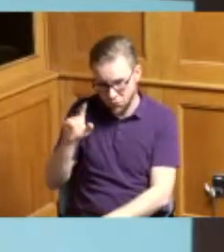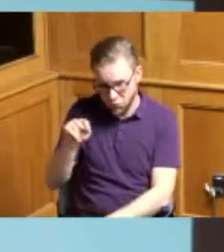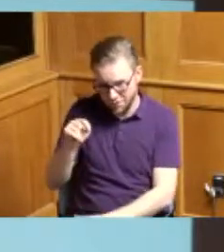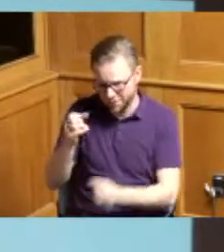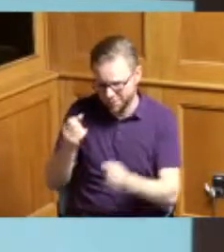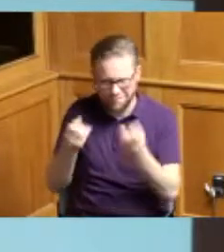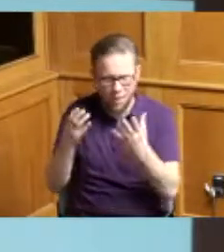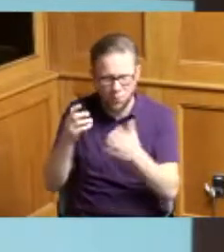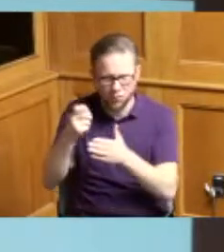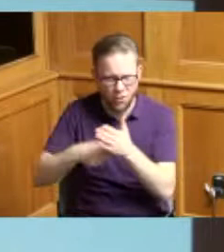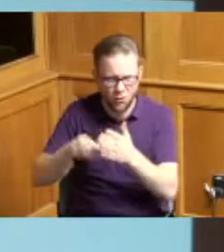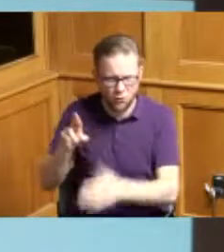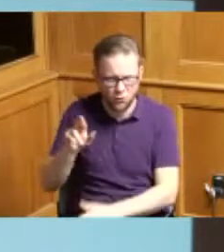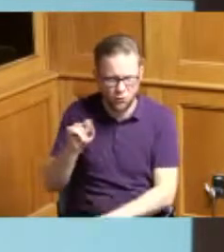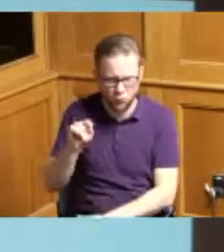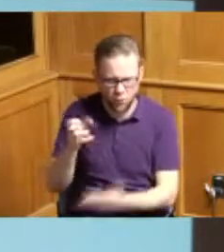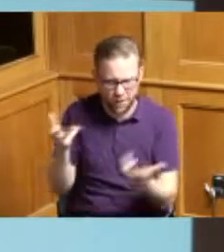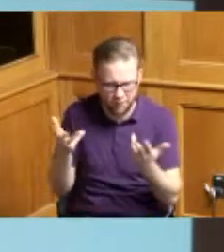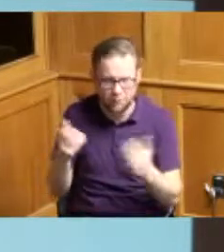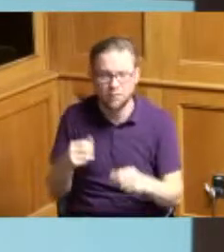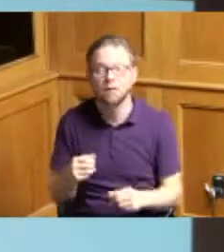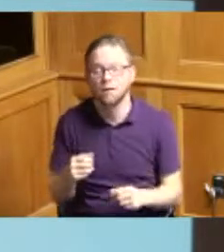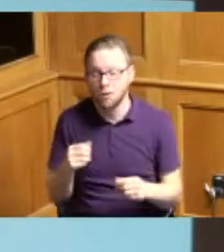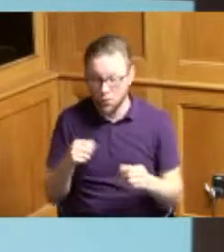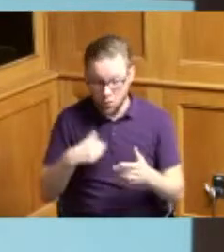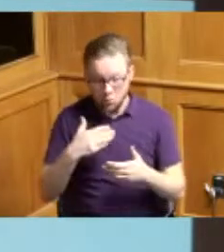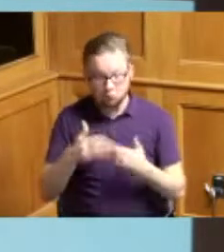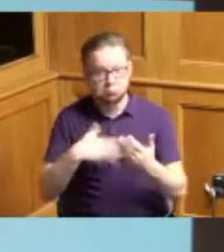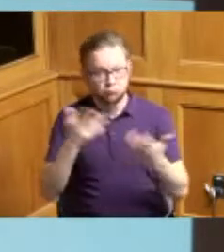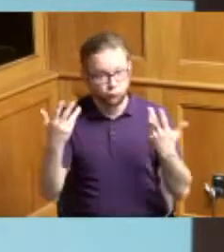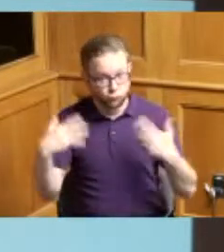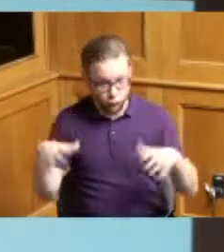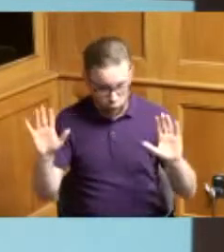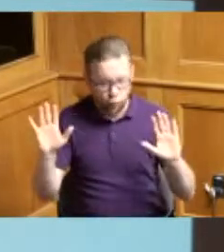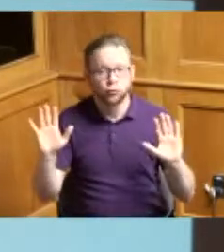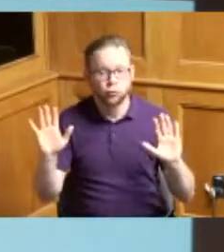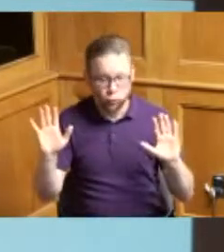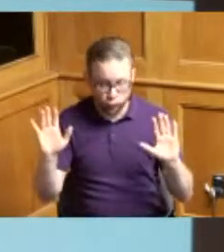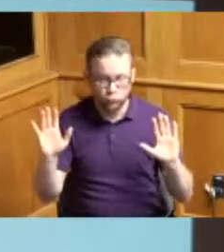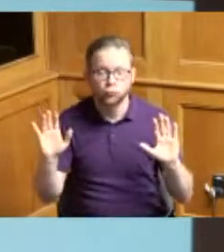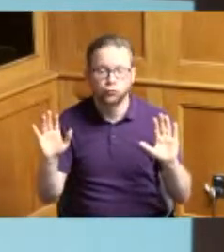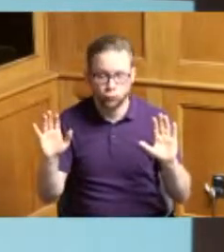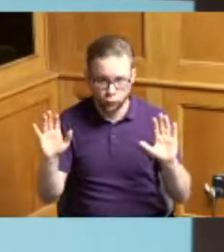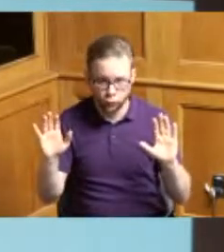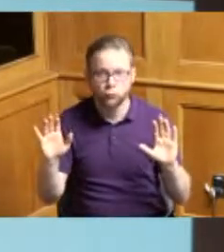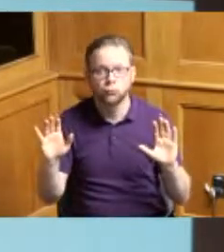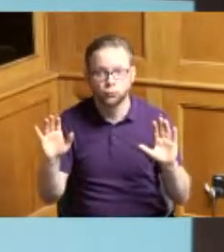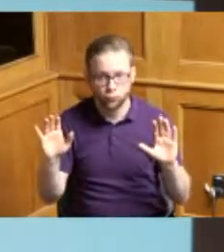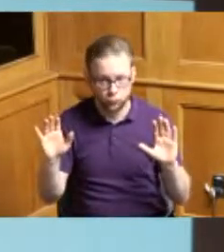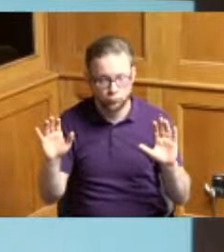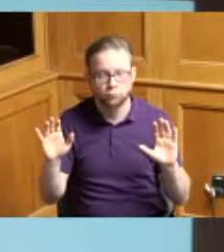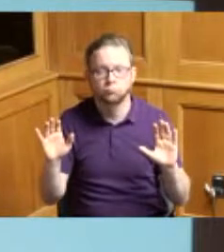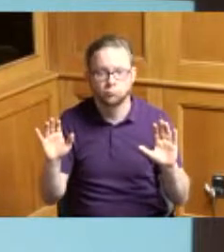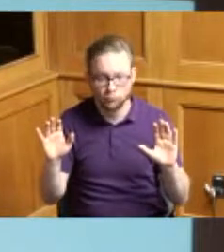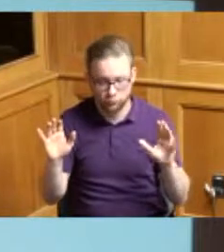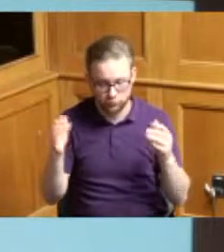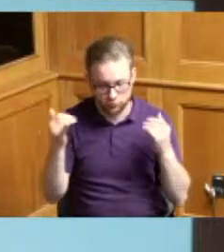so ultimately we we've gone through that process and and so we have the we have the